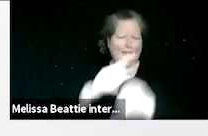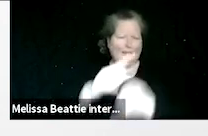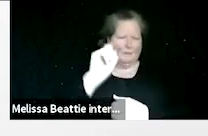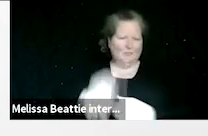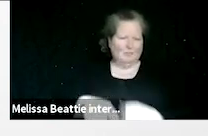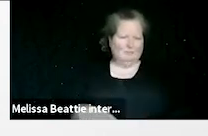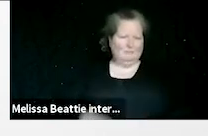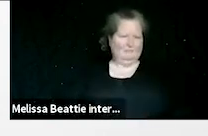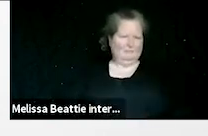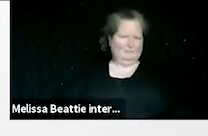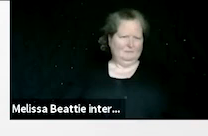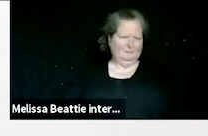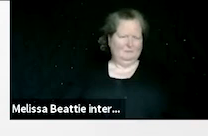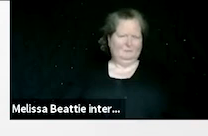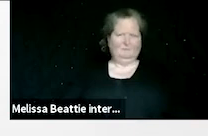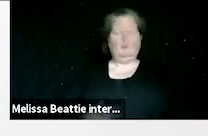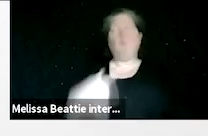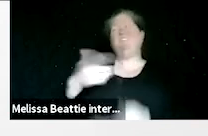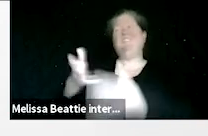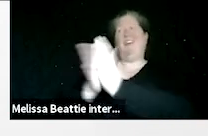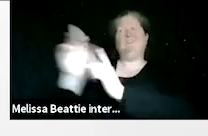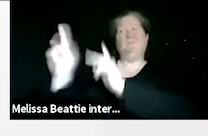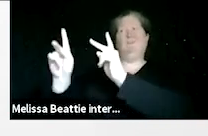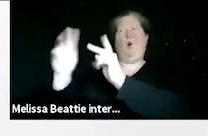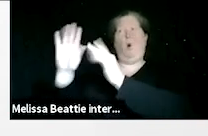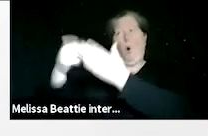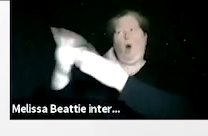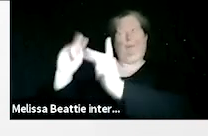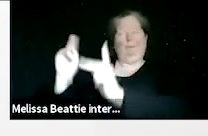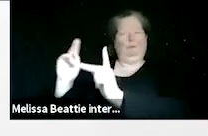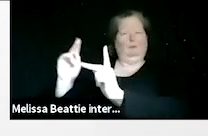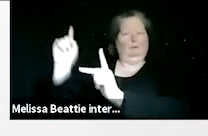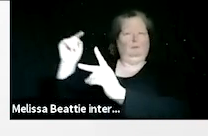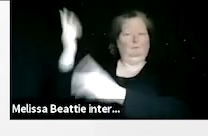interested. We've asked everybody kind of thing. Is there a daily habit. I'm the tip you flourish